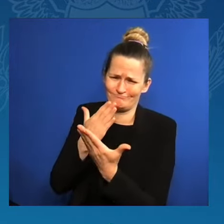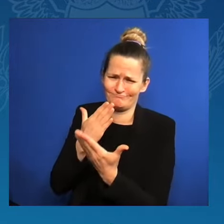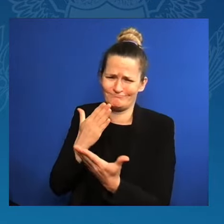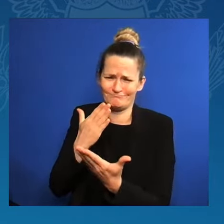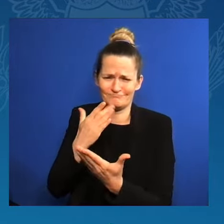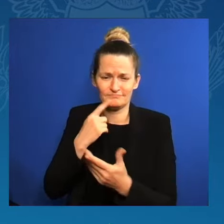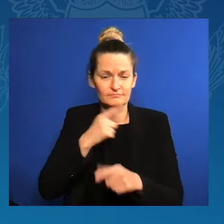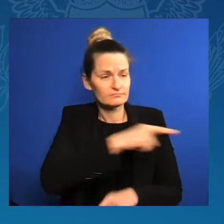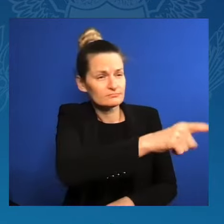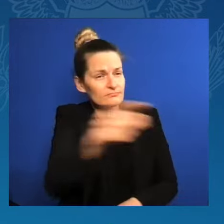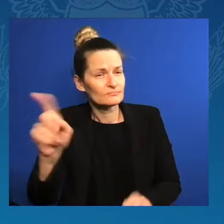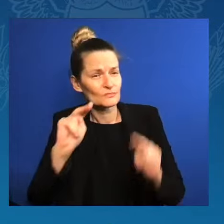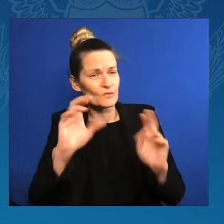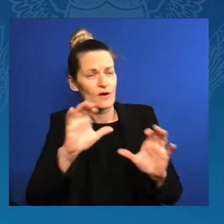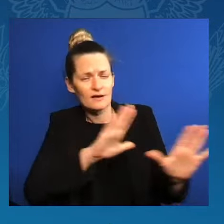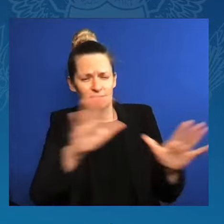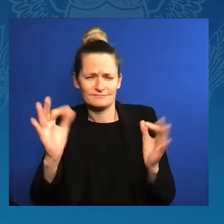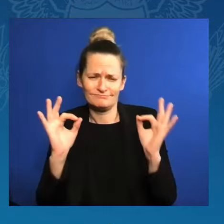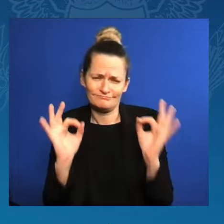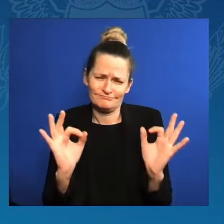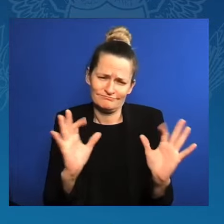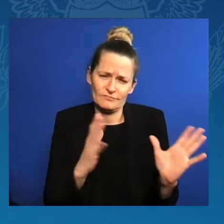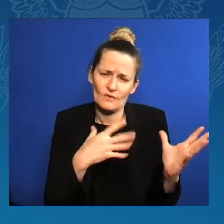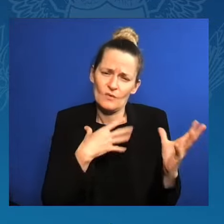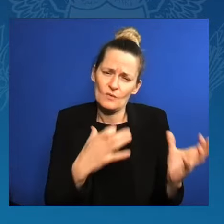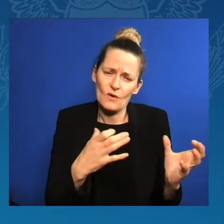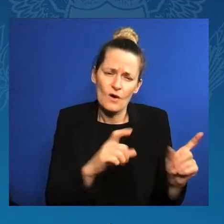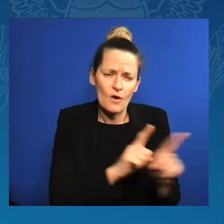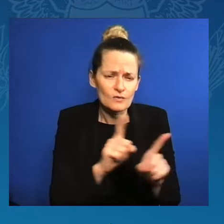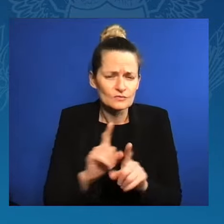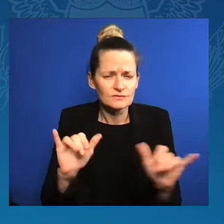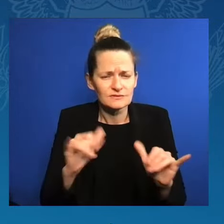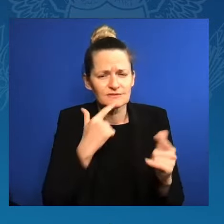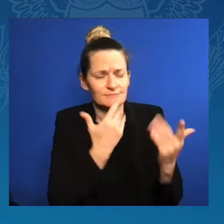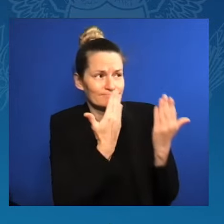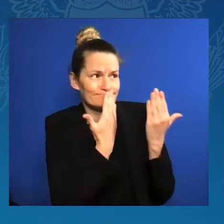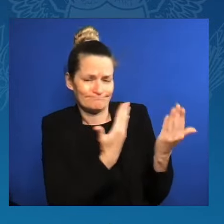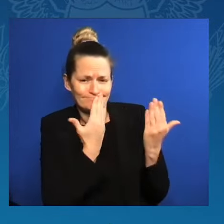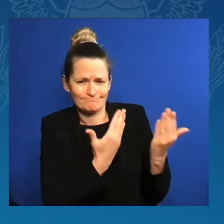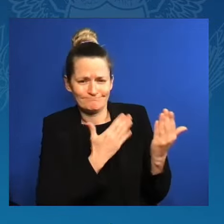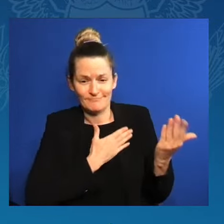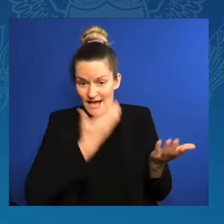I also want to thank my husband, the first Second Gentleman of the United States.